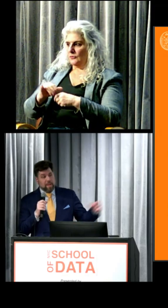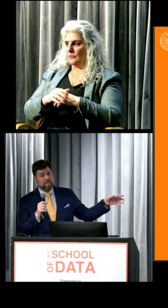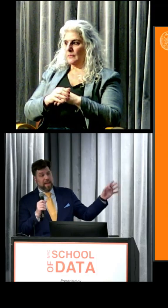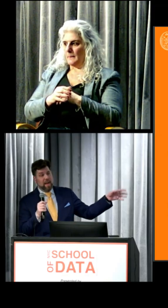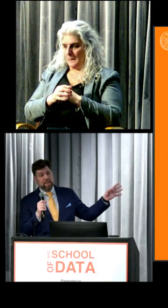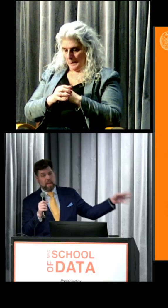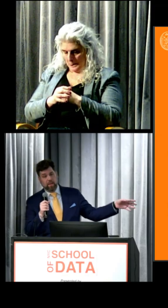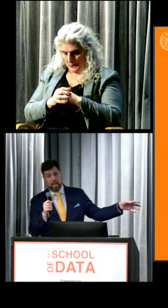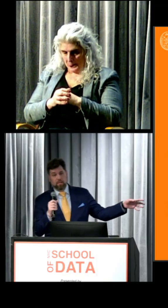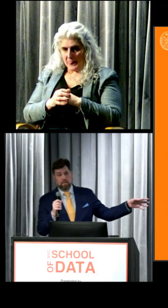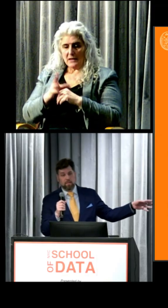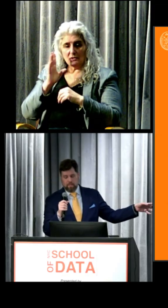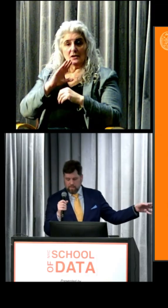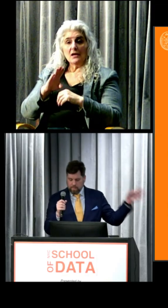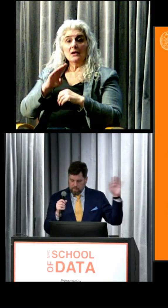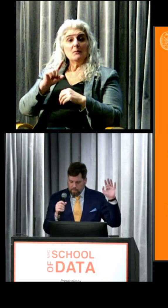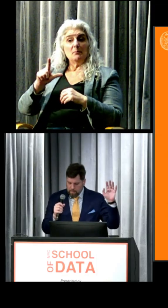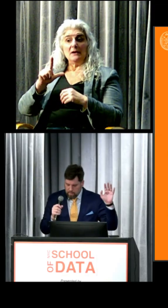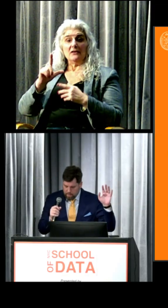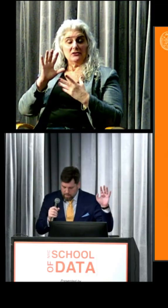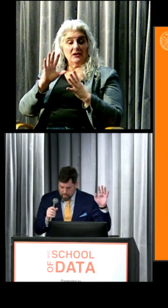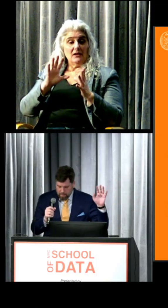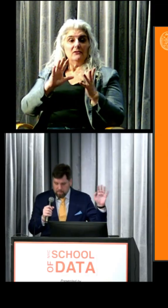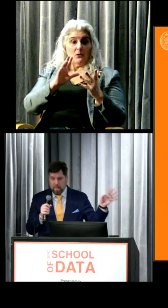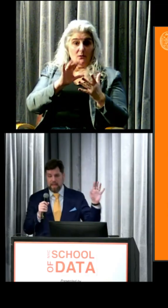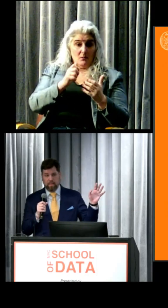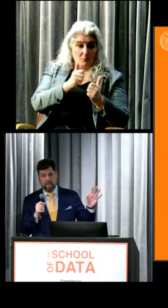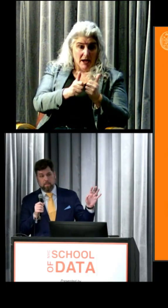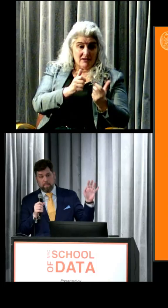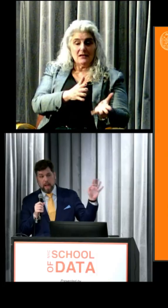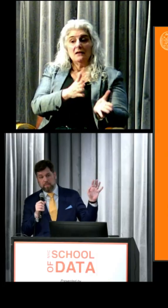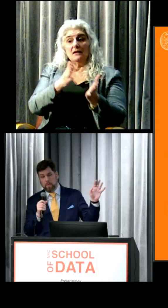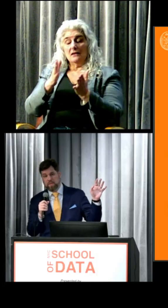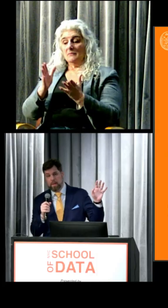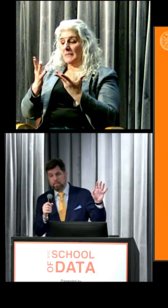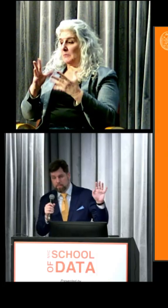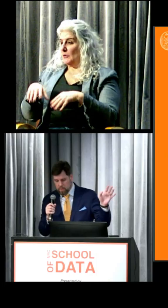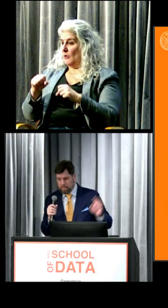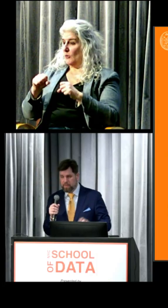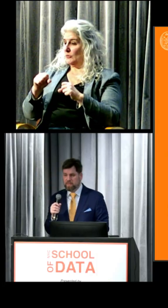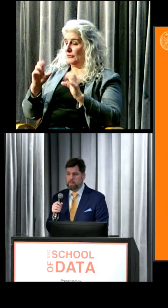And while we ended up with a classic rectangle shape, we considered other different shapes like a